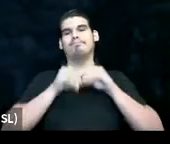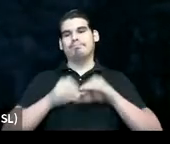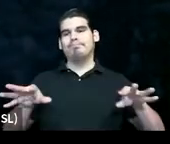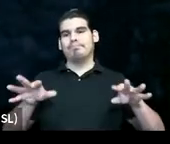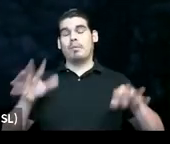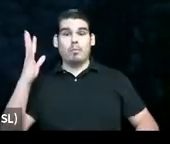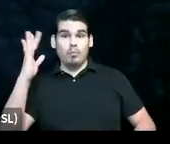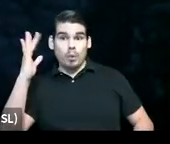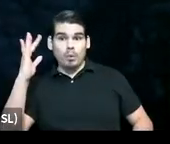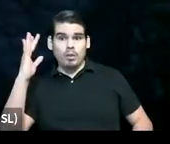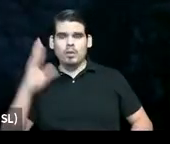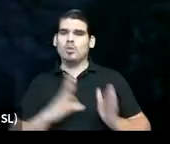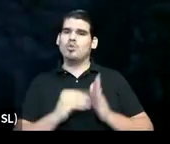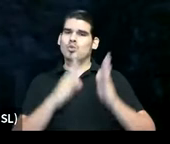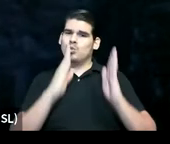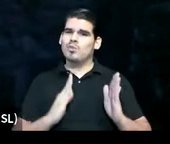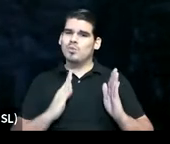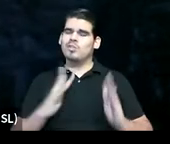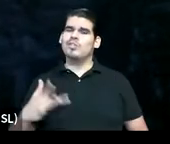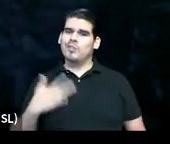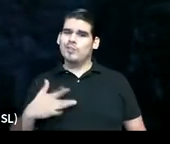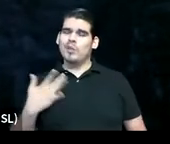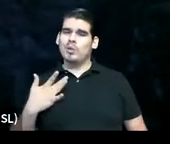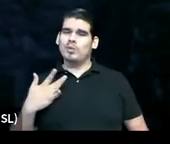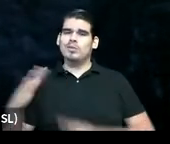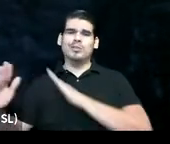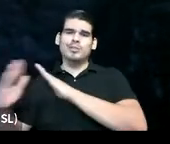On faculty to student relationships. And I think it could really help improve that,